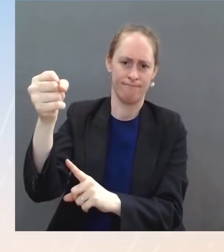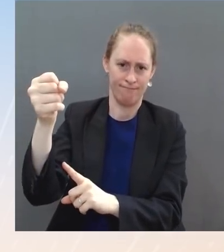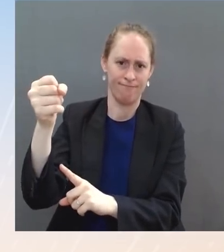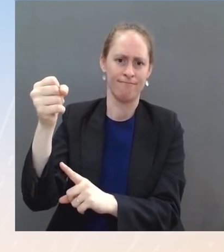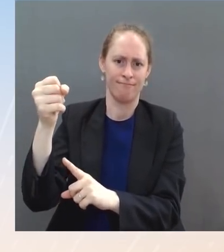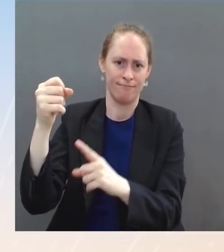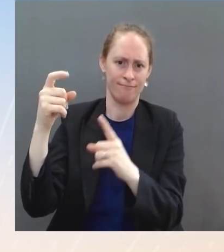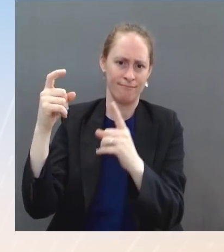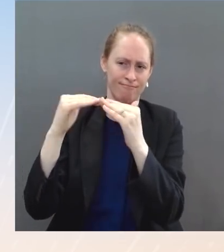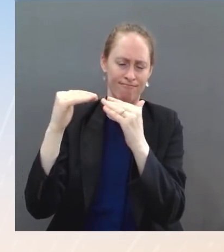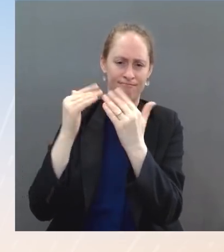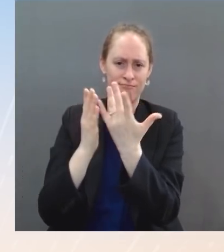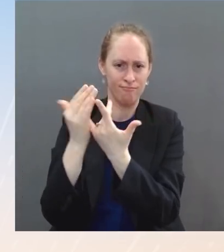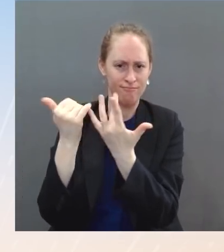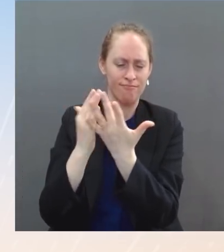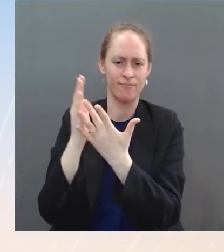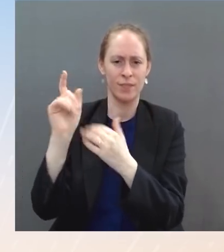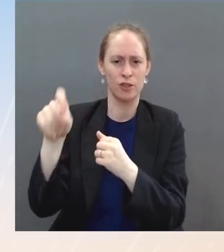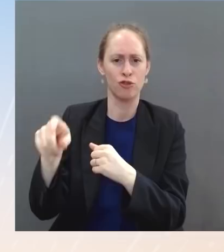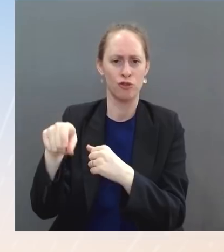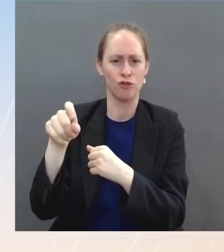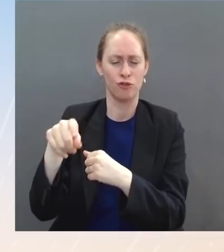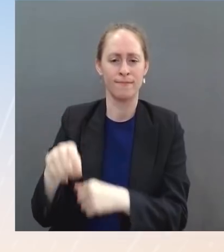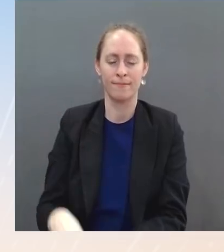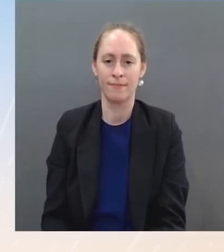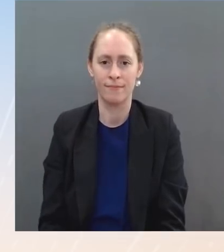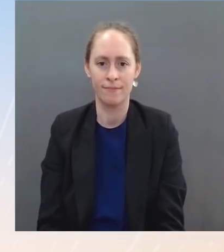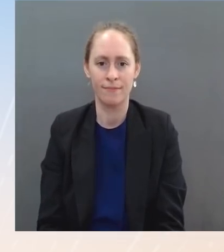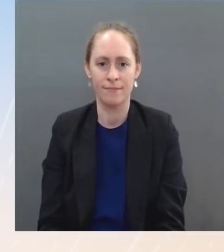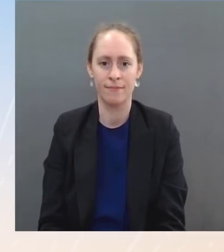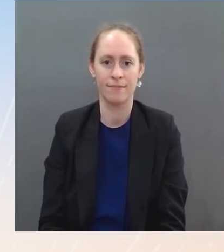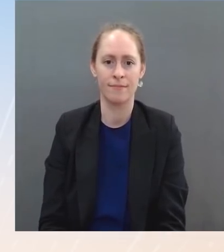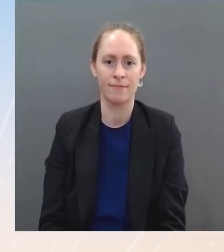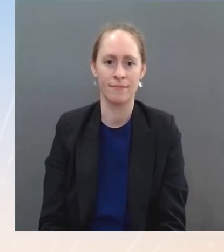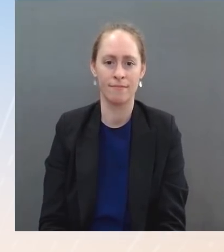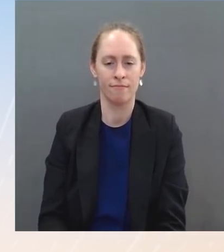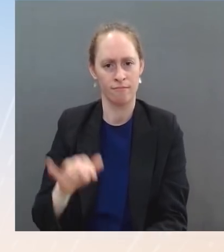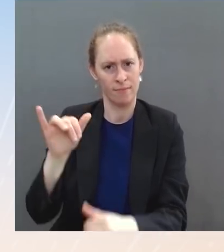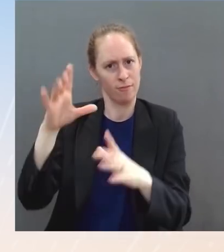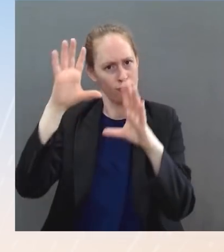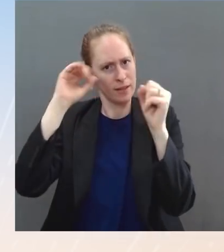That's how President Biden is going to continue to -- to operate.